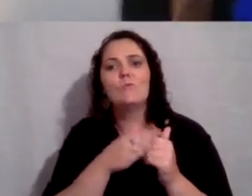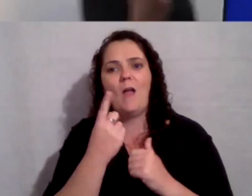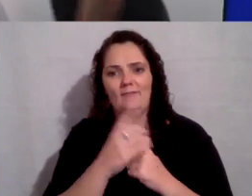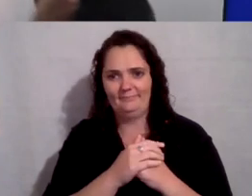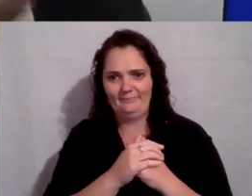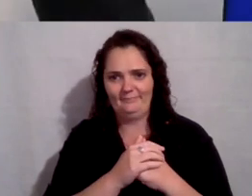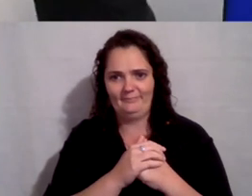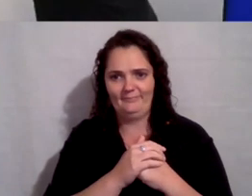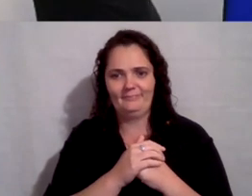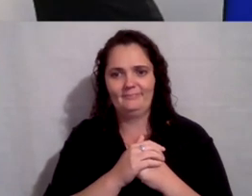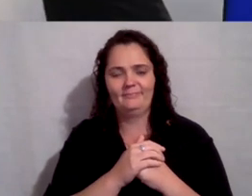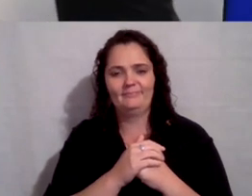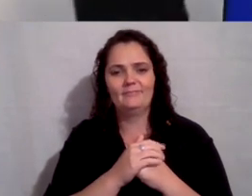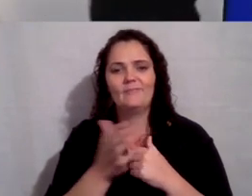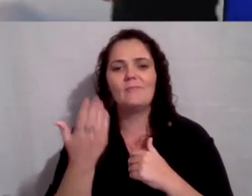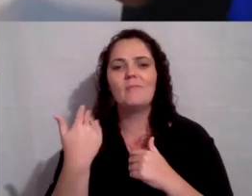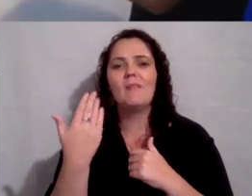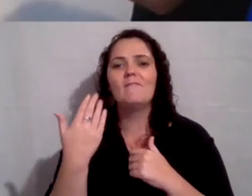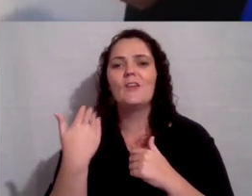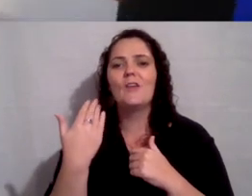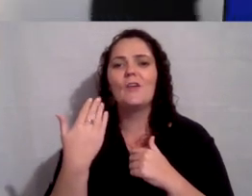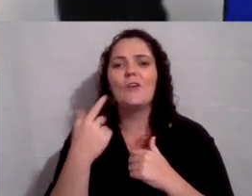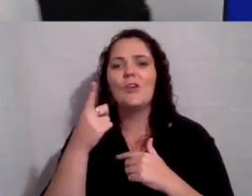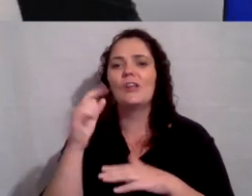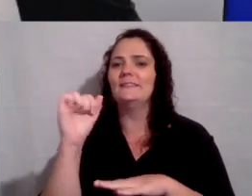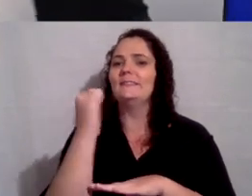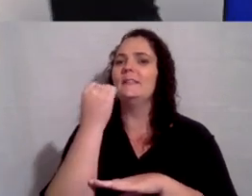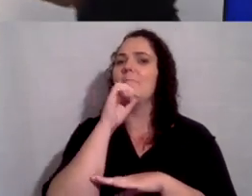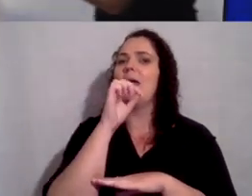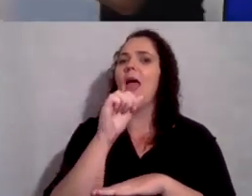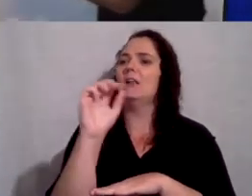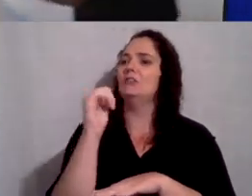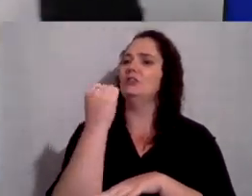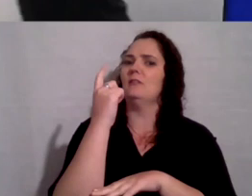over For those of you who have Atticus, you had the previous drawing where he was turning towards you and now he's